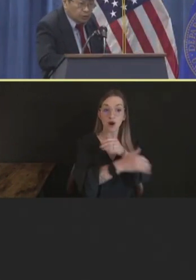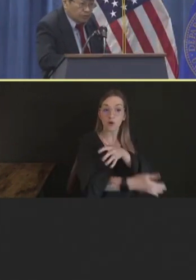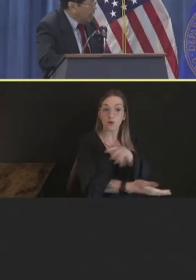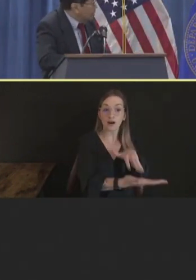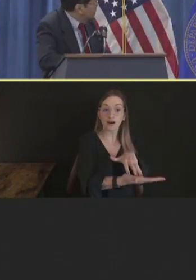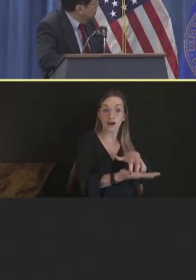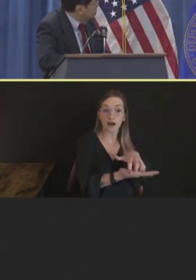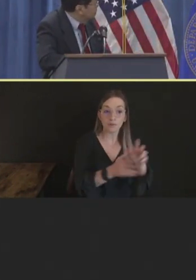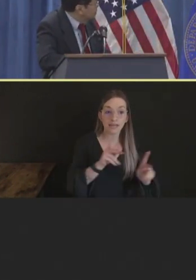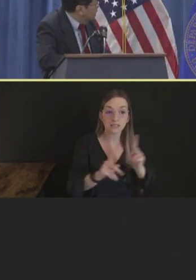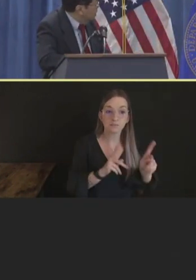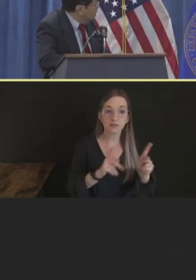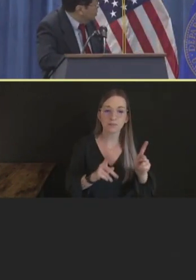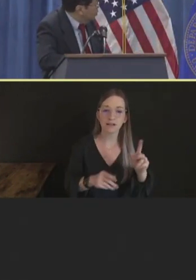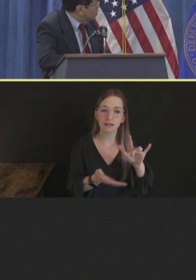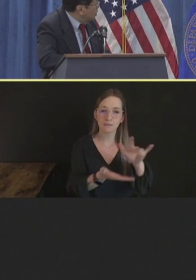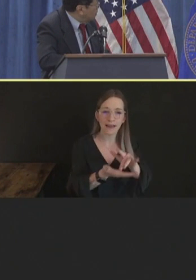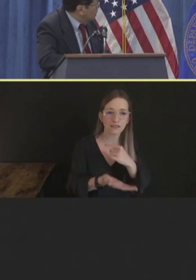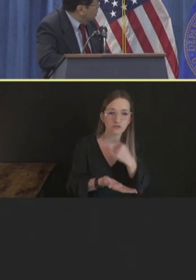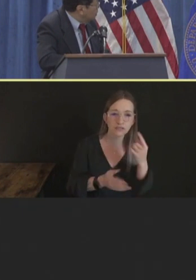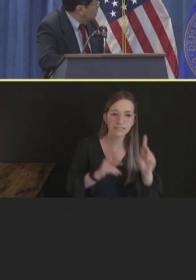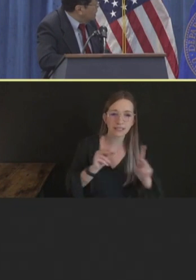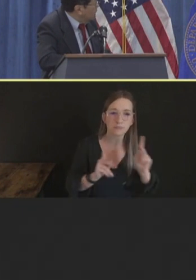the vaccine in these at-risk population.